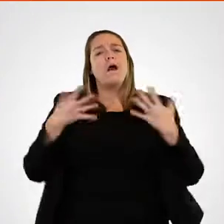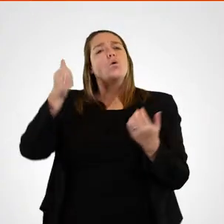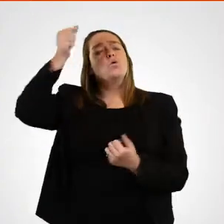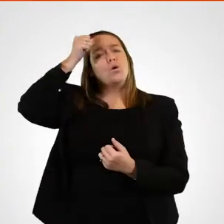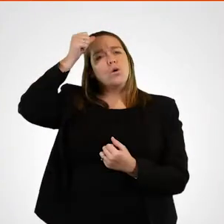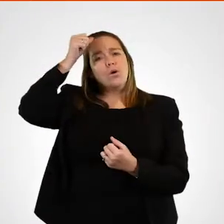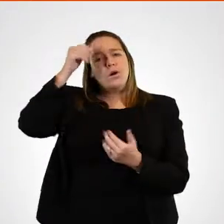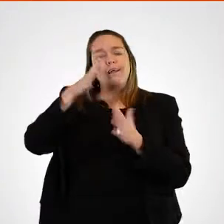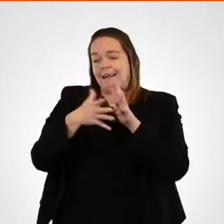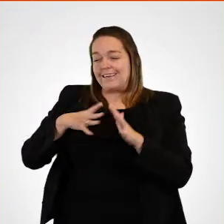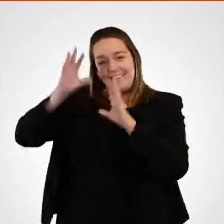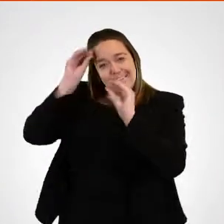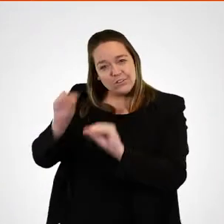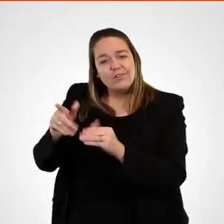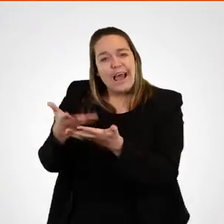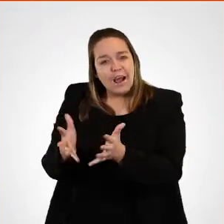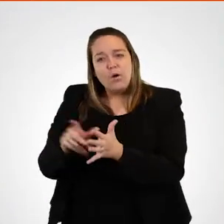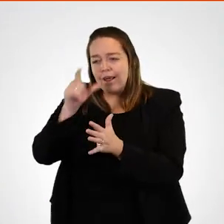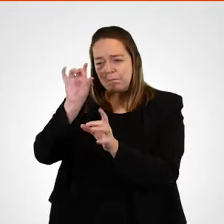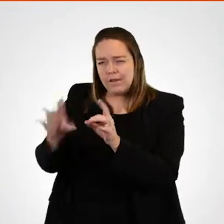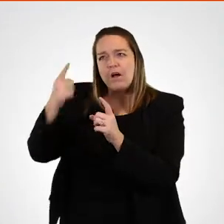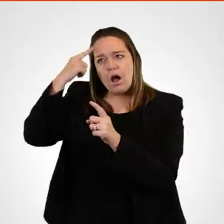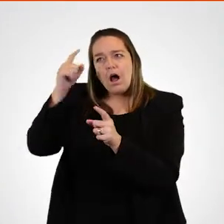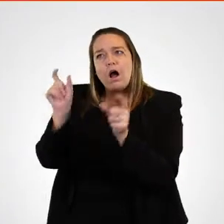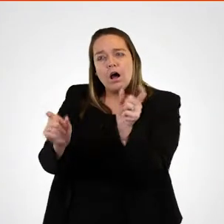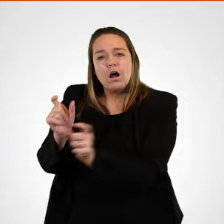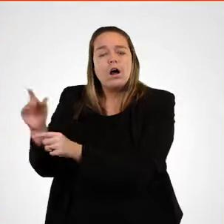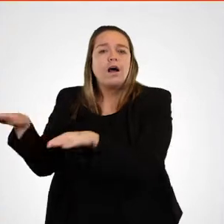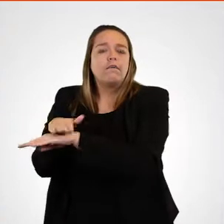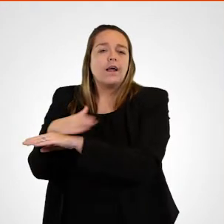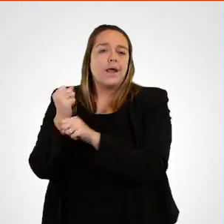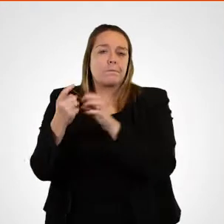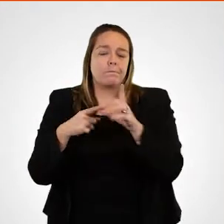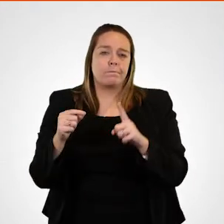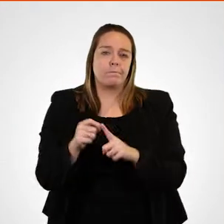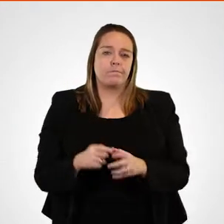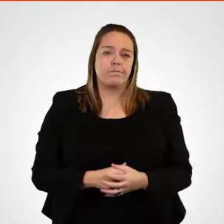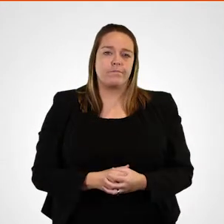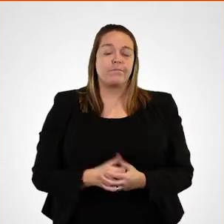so that helps them elaborate and understand. We want to use story maps as much as we can.